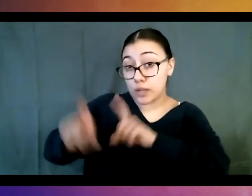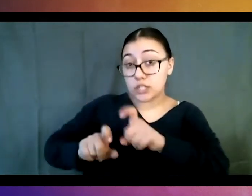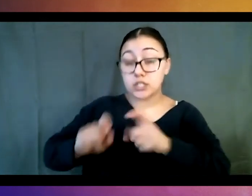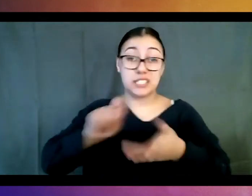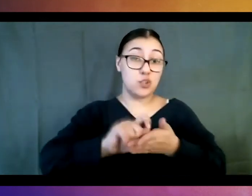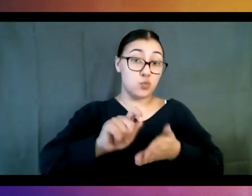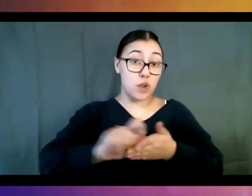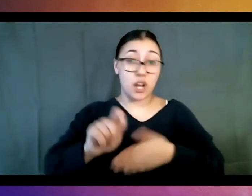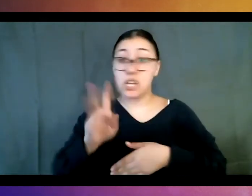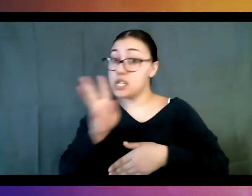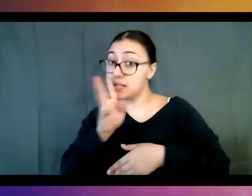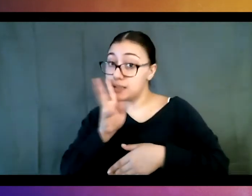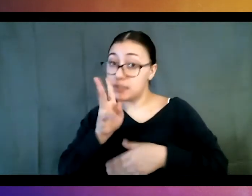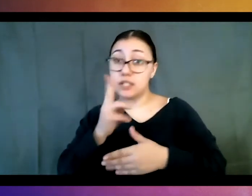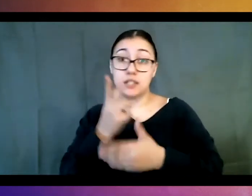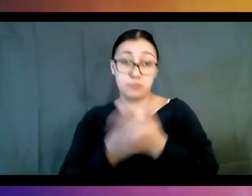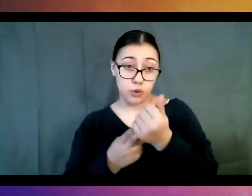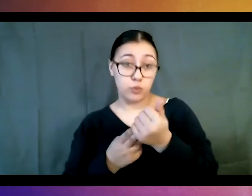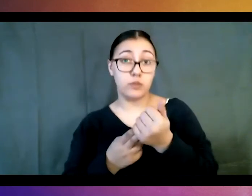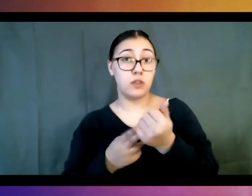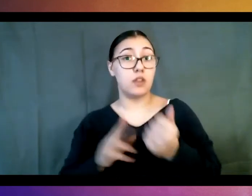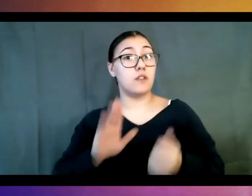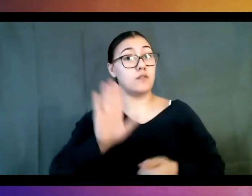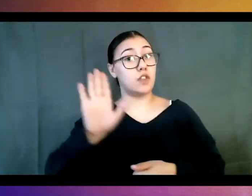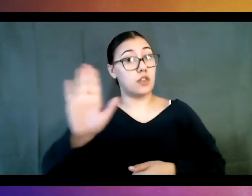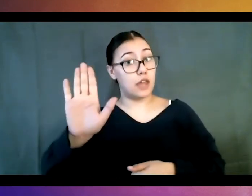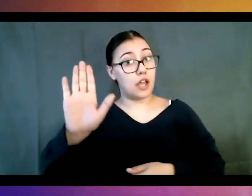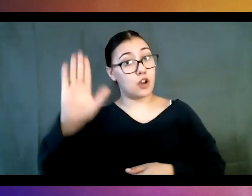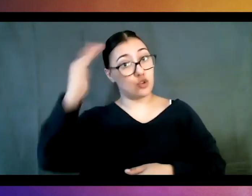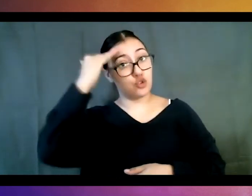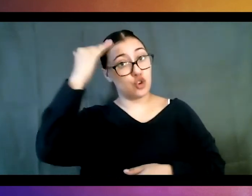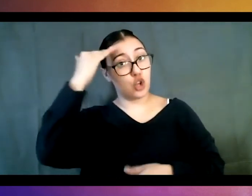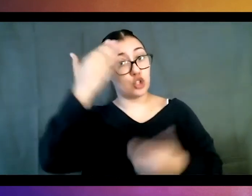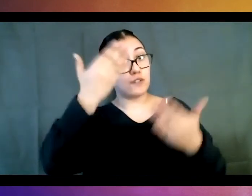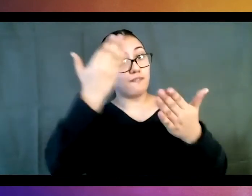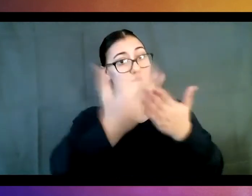of relevant facts, reviewing relevant case law.